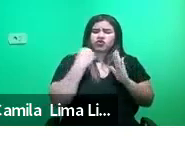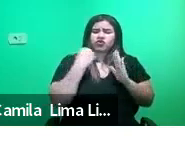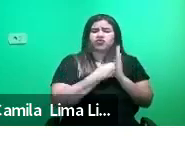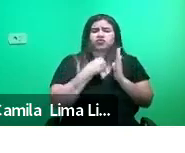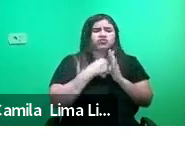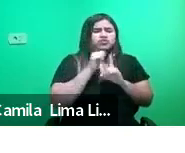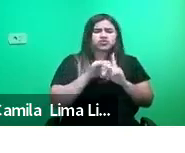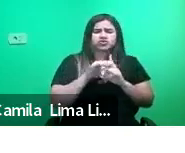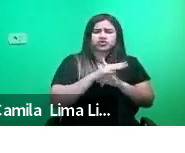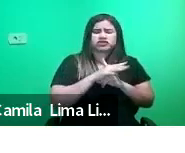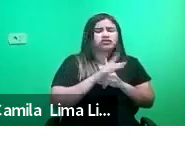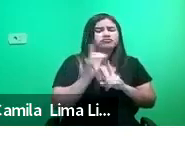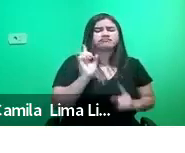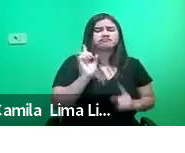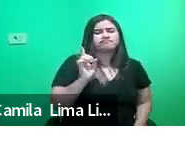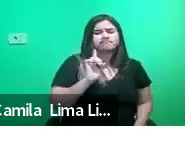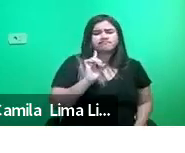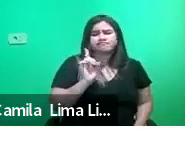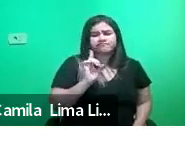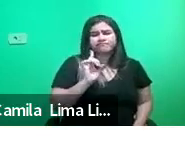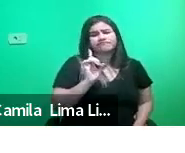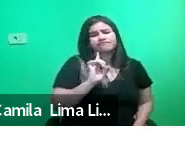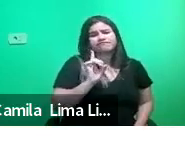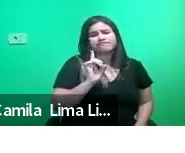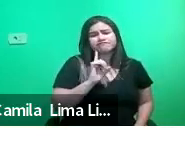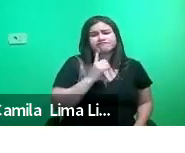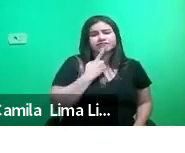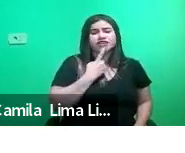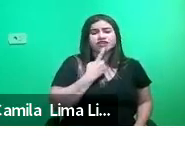recognize a certain contradiction between between his sociology and his political practice.